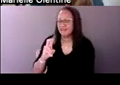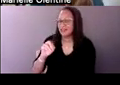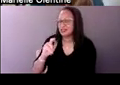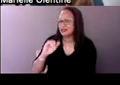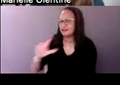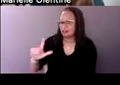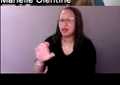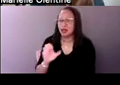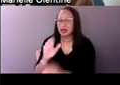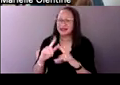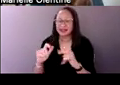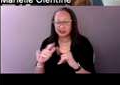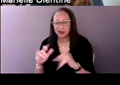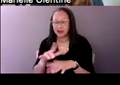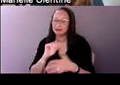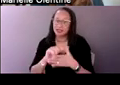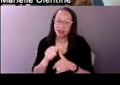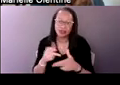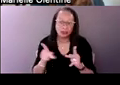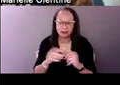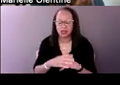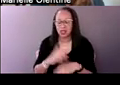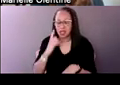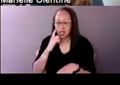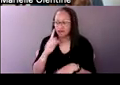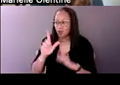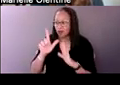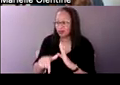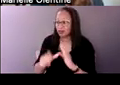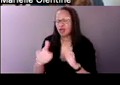political commitments, activities, whether they have markets or not, and the last five years in